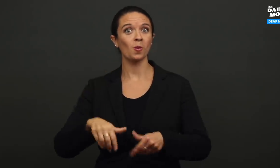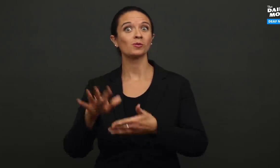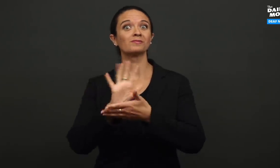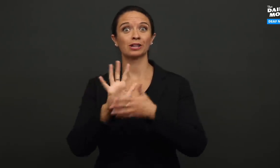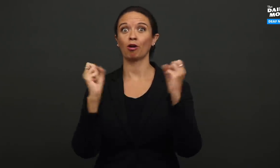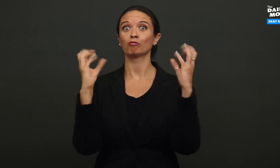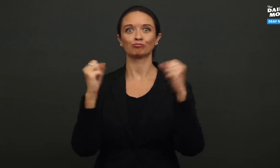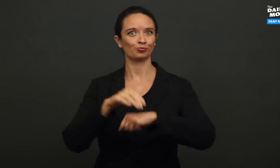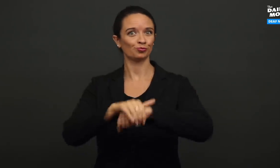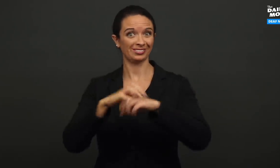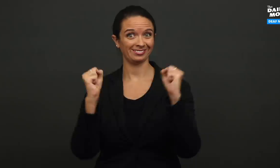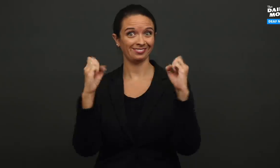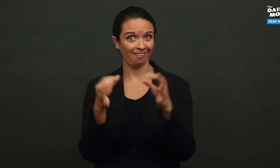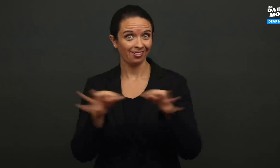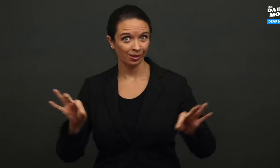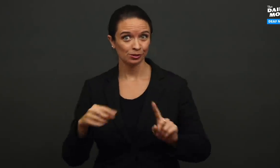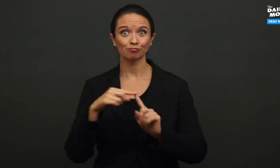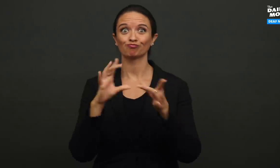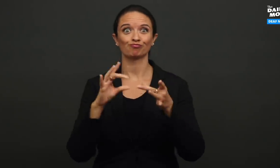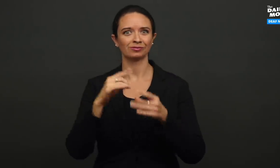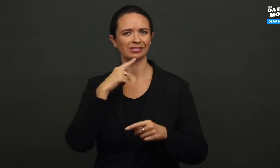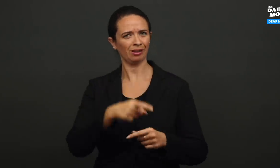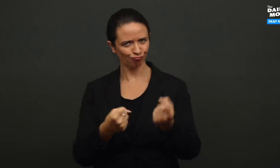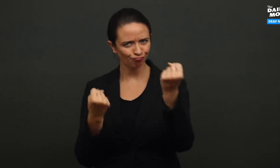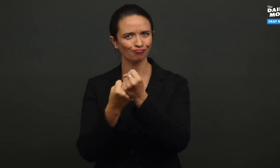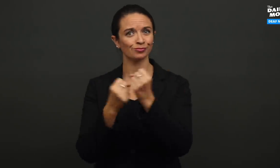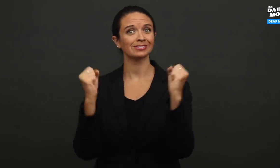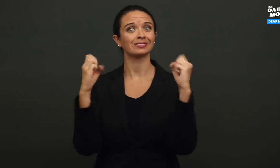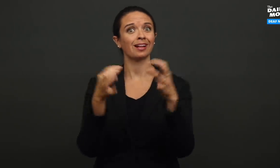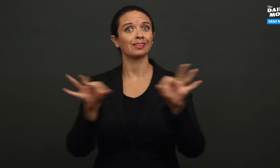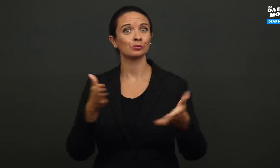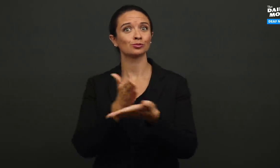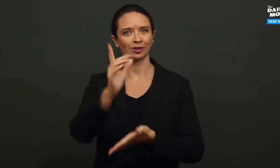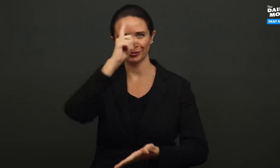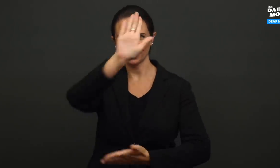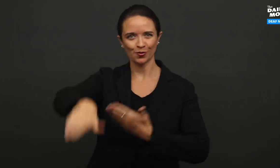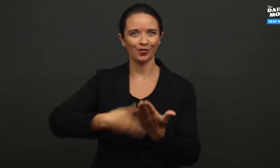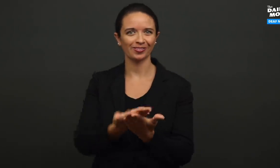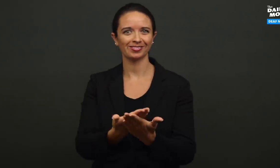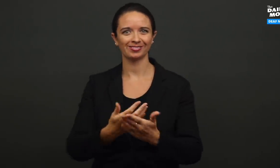a video in British Sign Language to say she supports sign language rights for all.